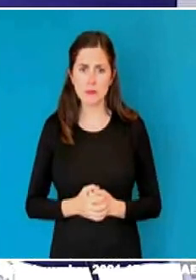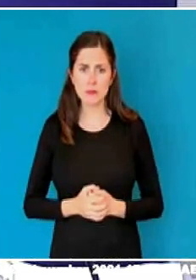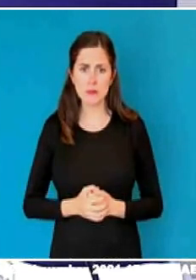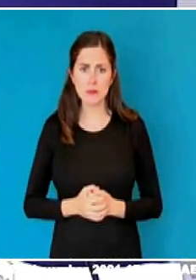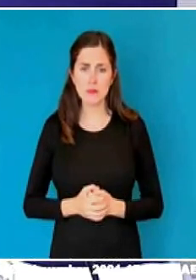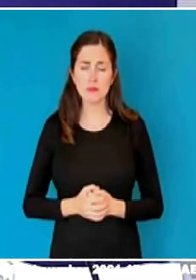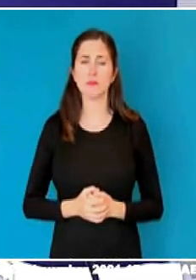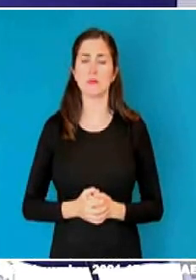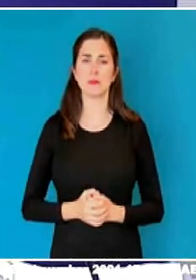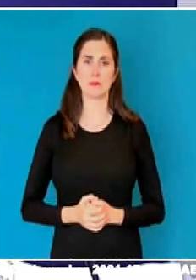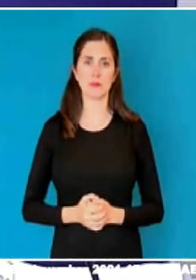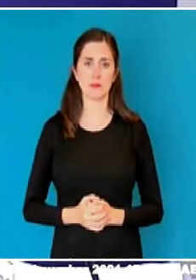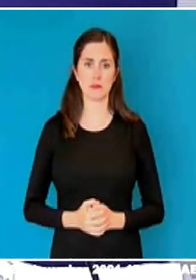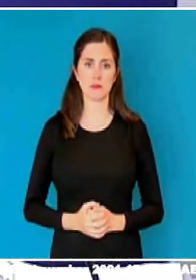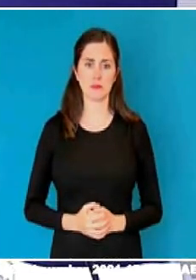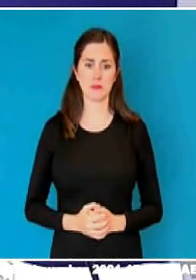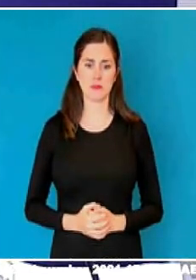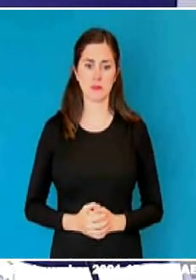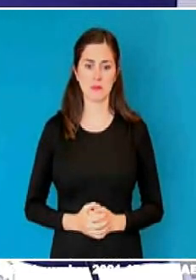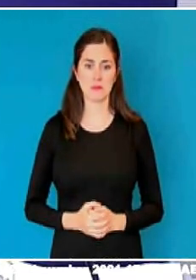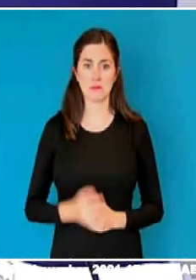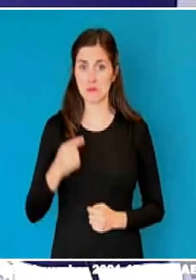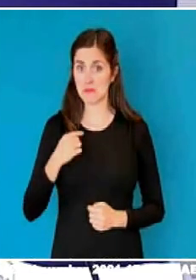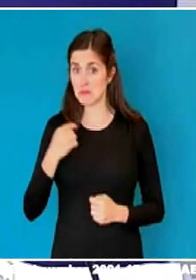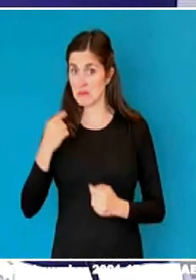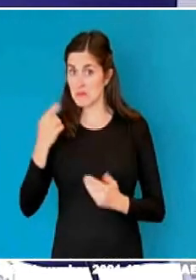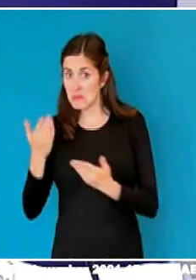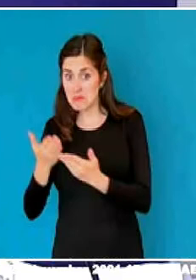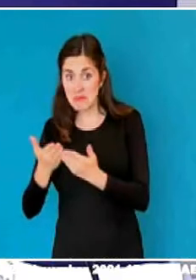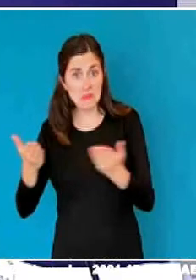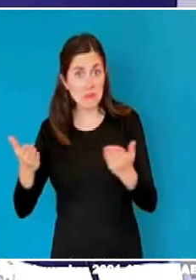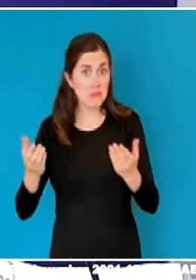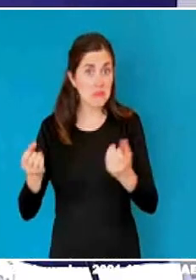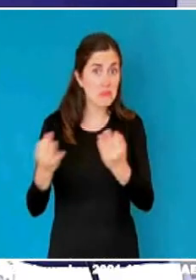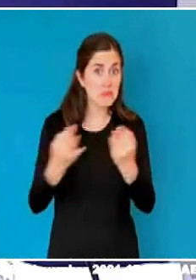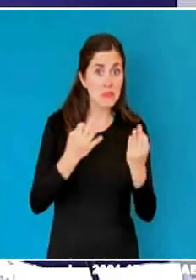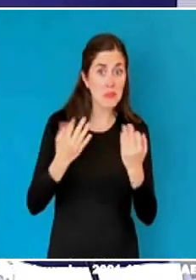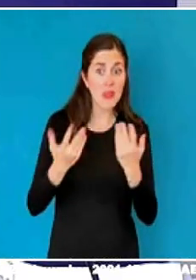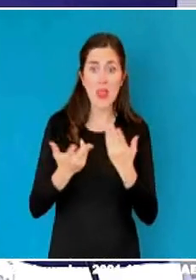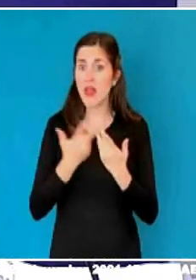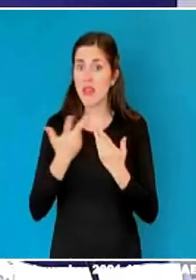I will assume that there are no questions to be asked of the panel from legal